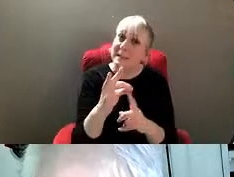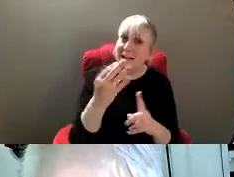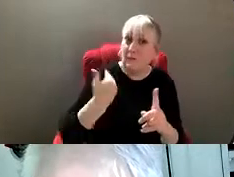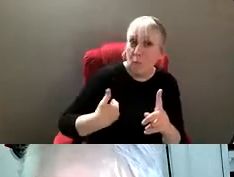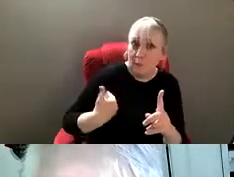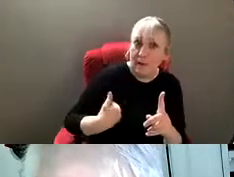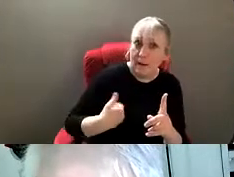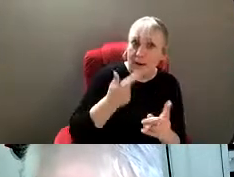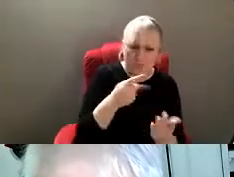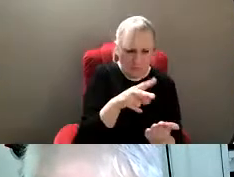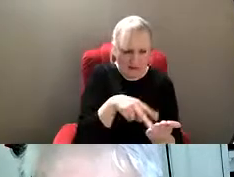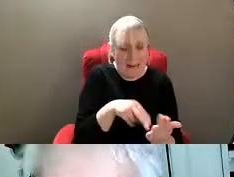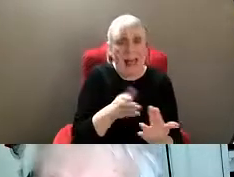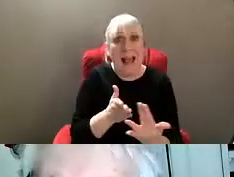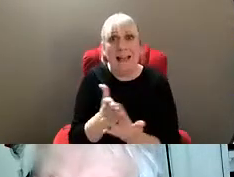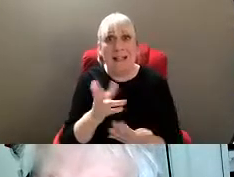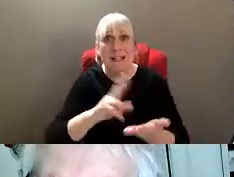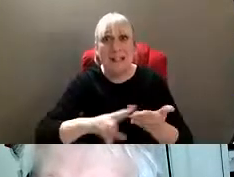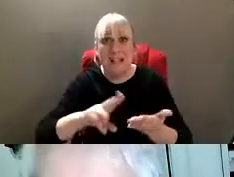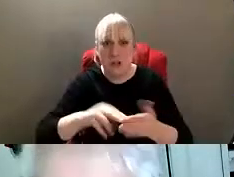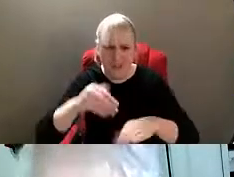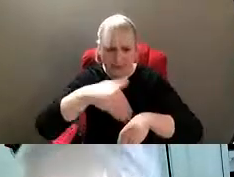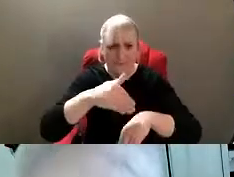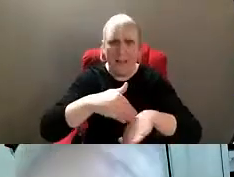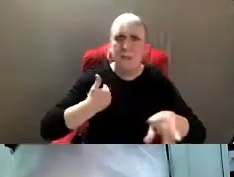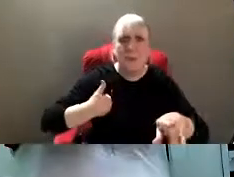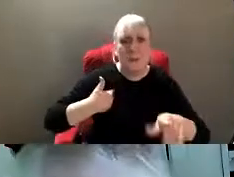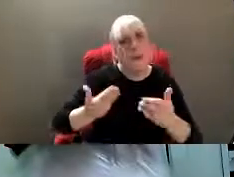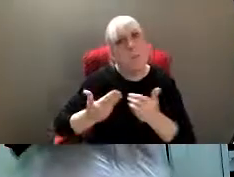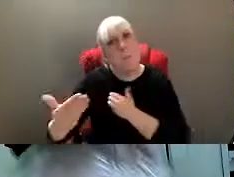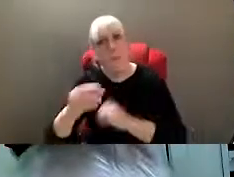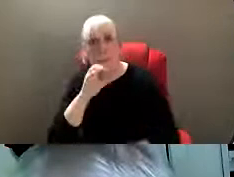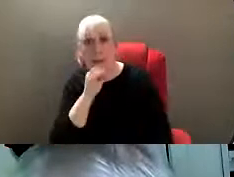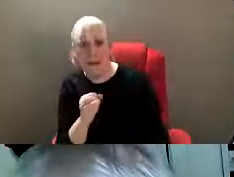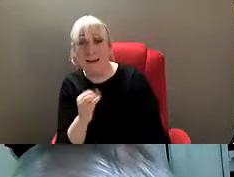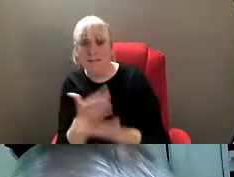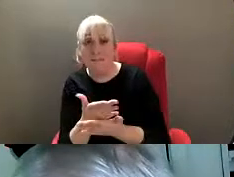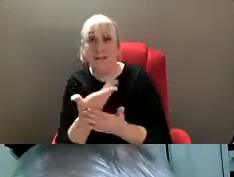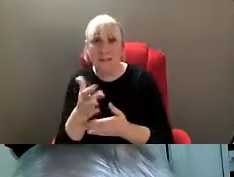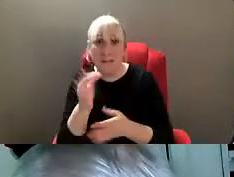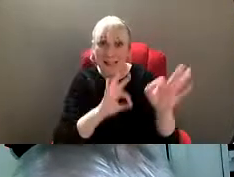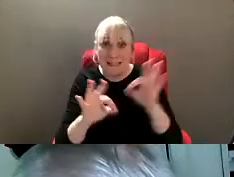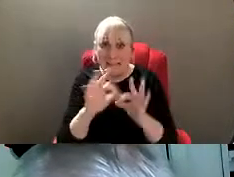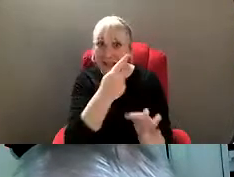access to nature affect women more than men scientifically proven so we get more benefit